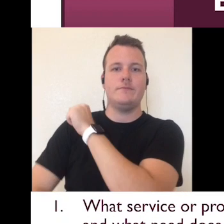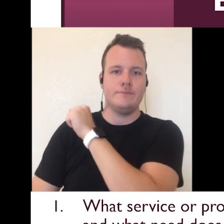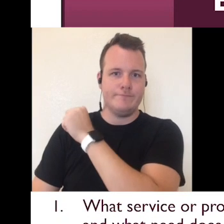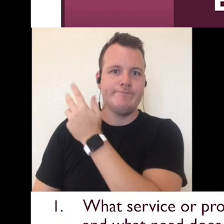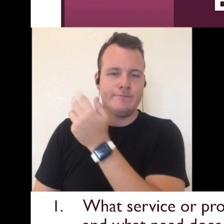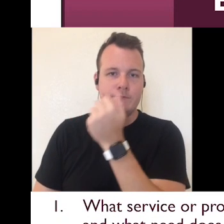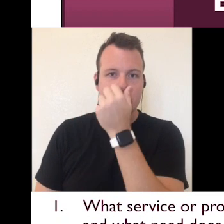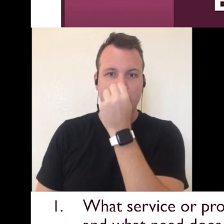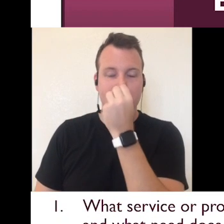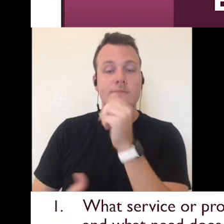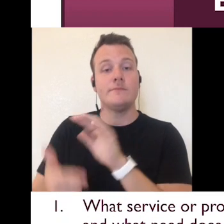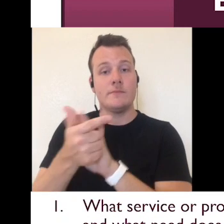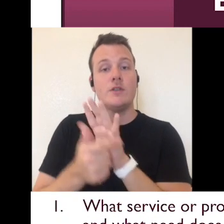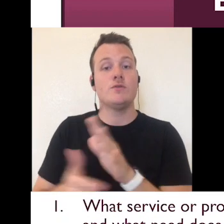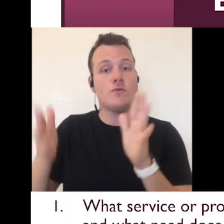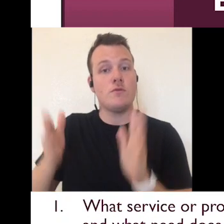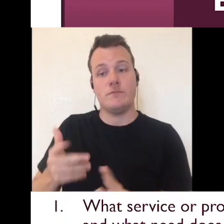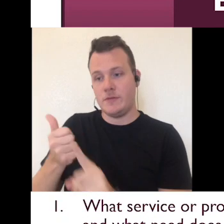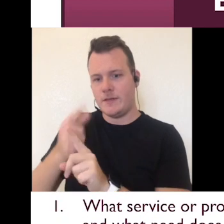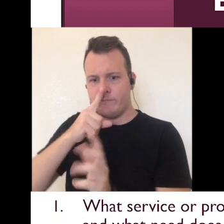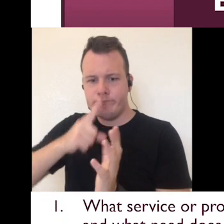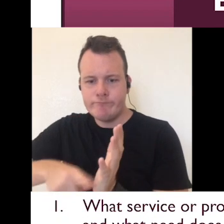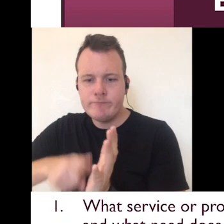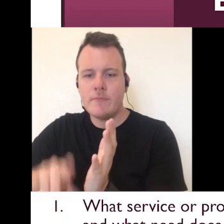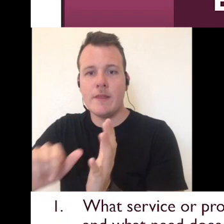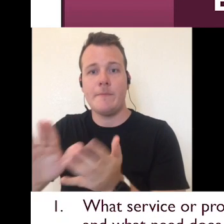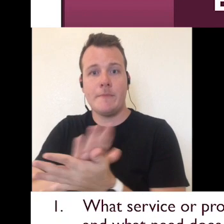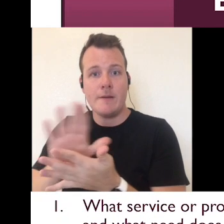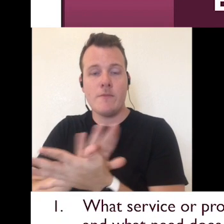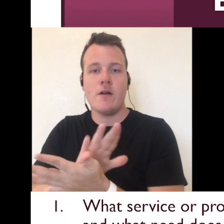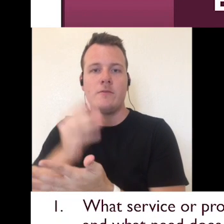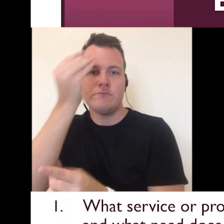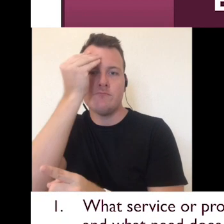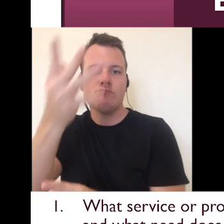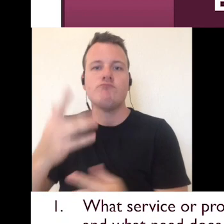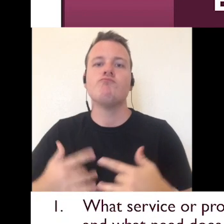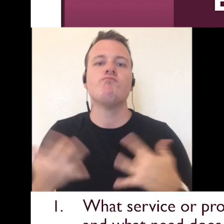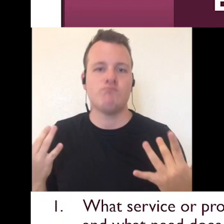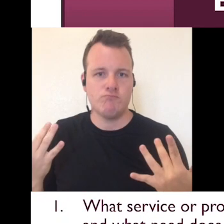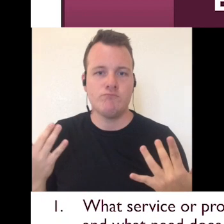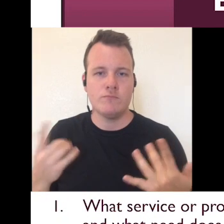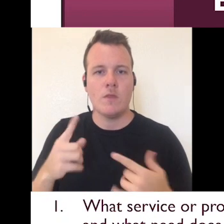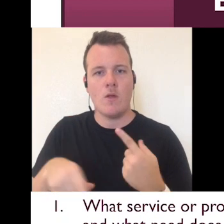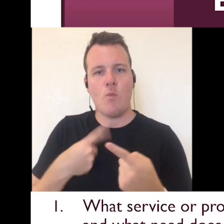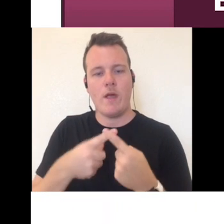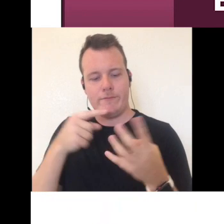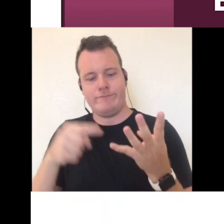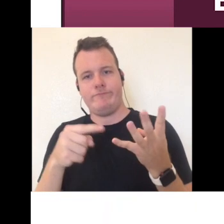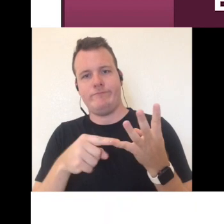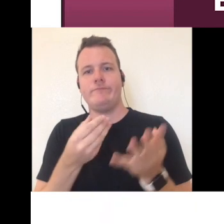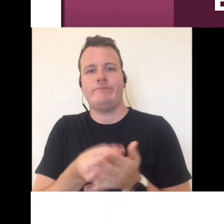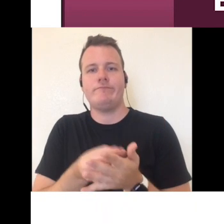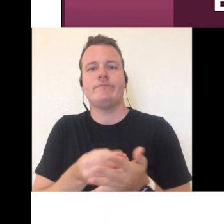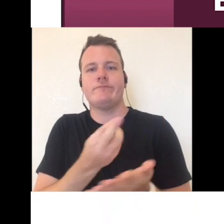want to check on those things after attorney go over the paperwork and actually tell you what's going on when you're looking at your financial